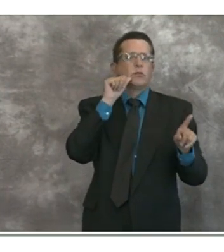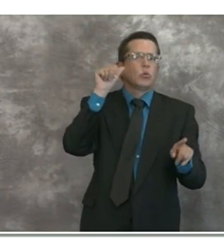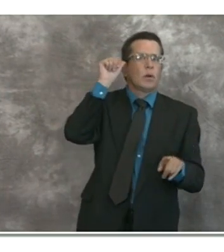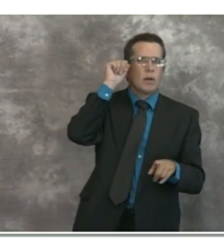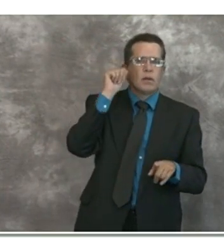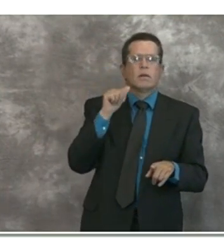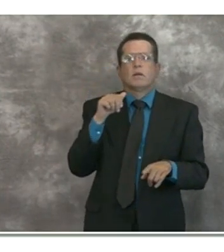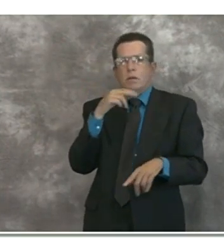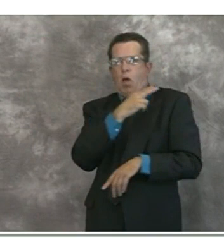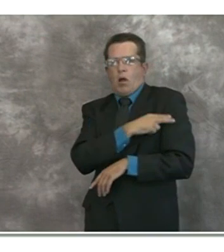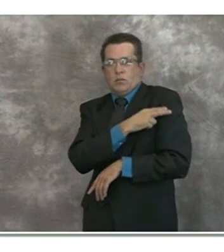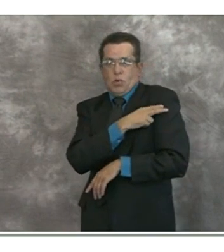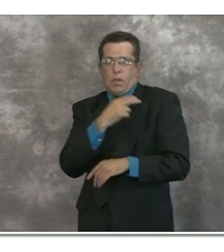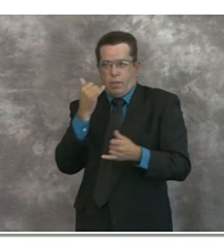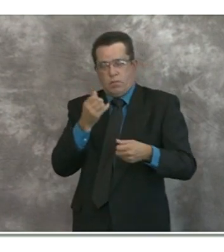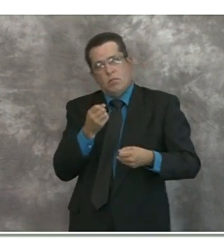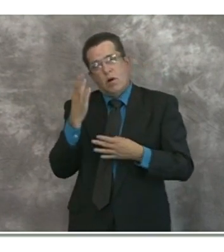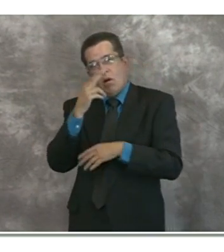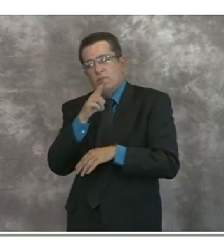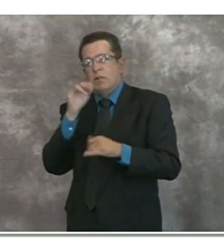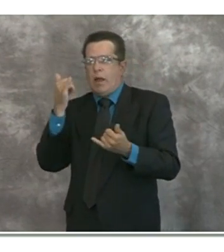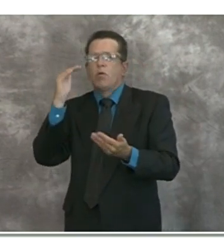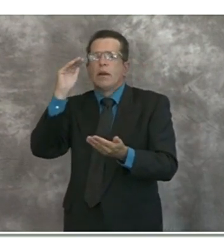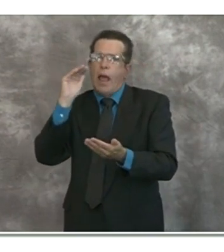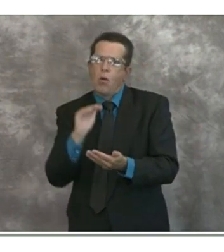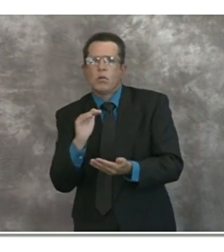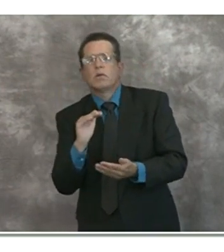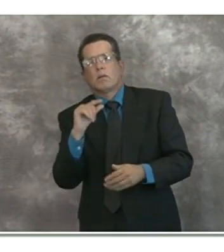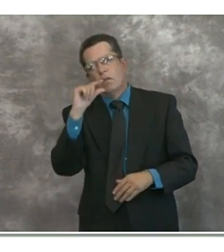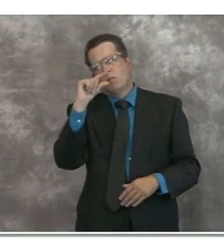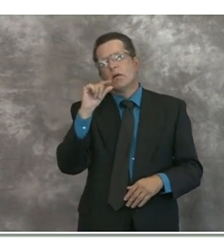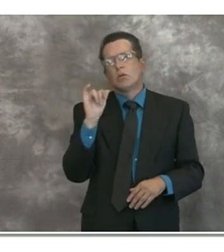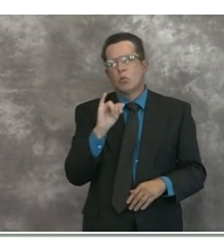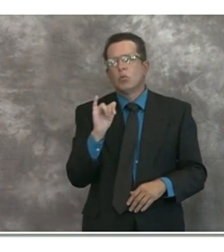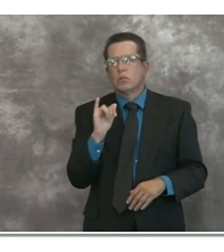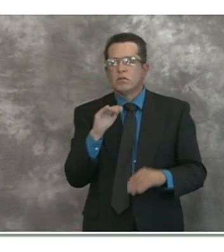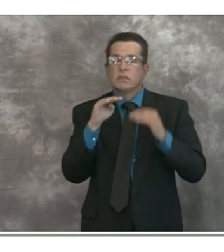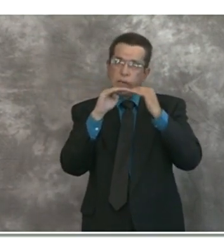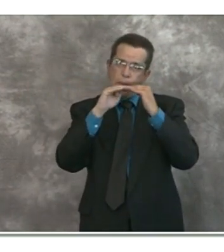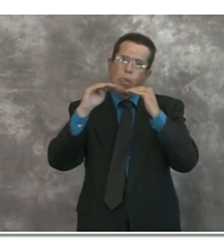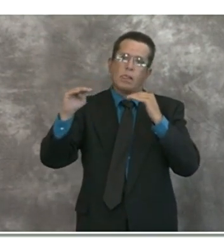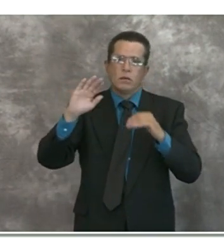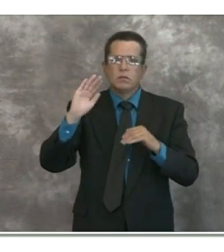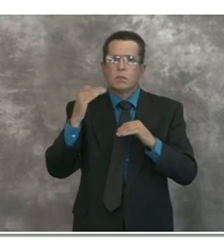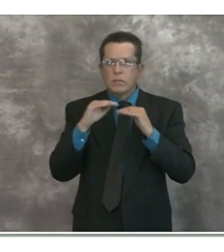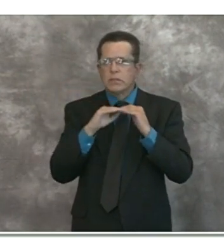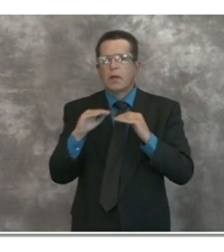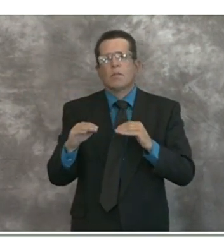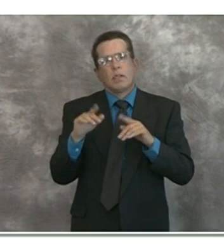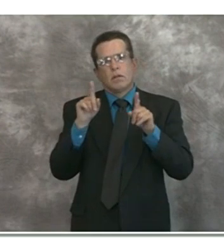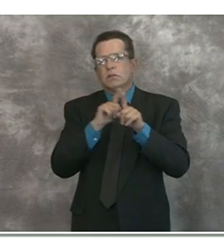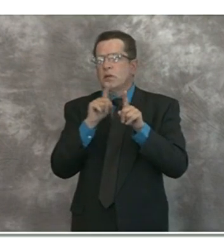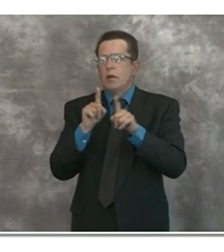DAILY HOSPITAL SINCE THE STATE IS A RELATIVELY FLAT ICE USE ESSENTIALLY WHAT THEY WERE YESTERDAY. HOSPITALIZATIONS